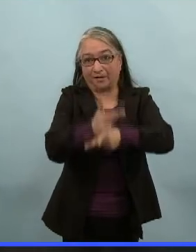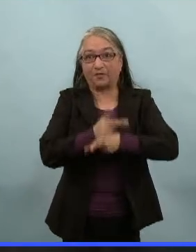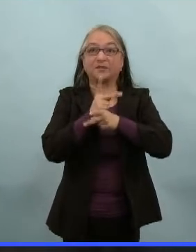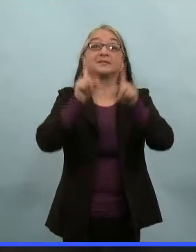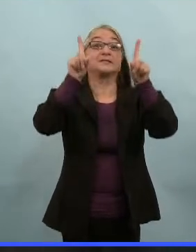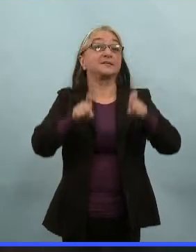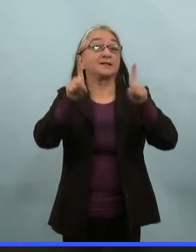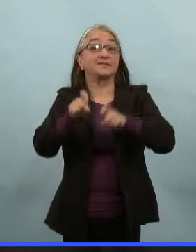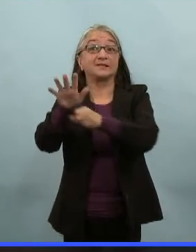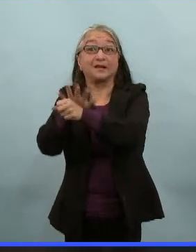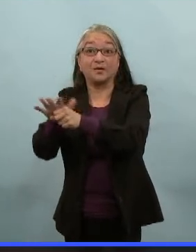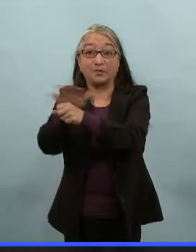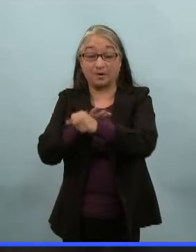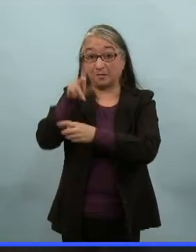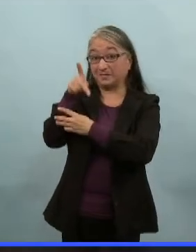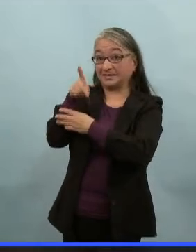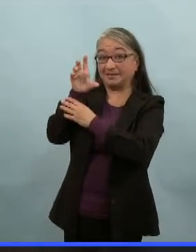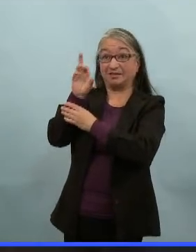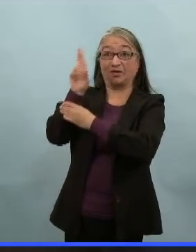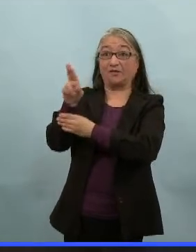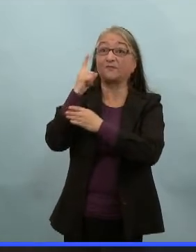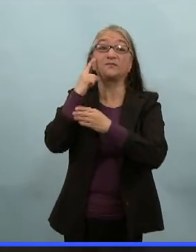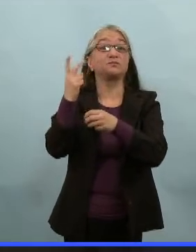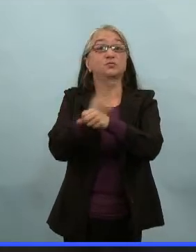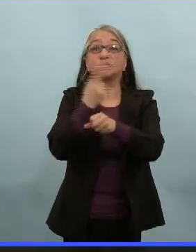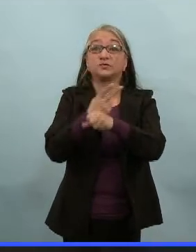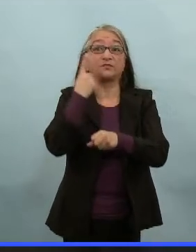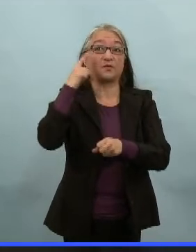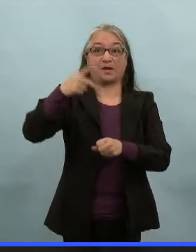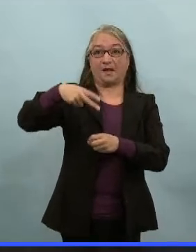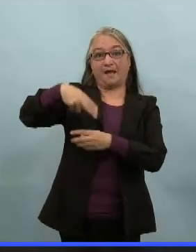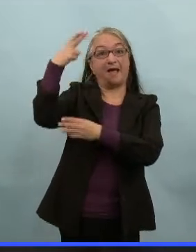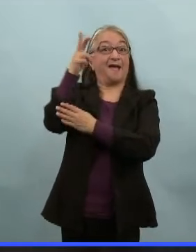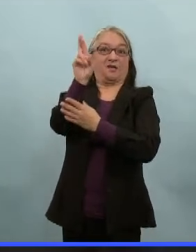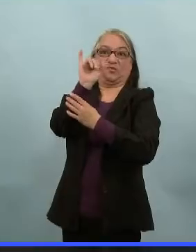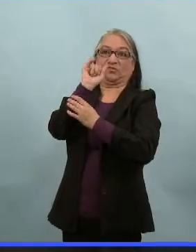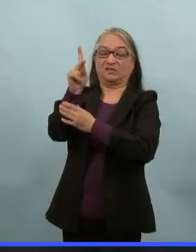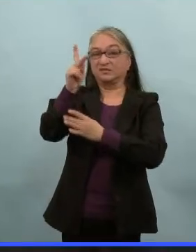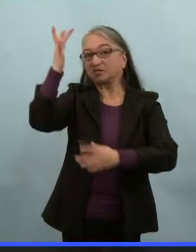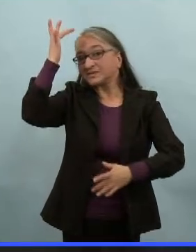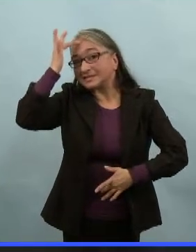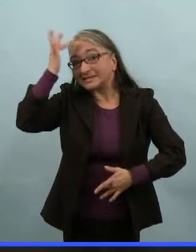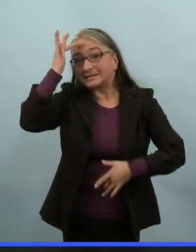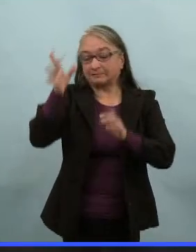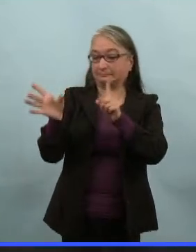at higher risk of more severe illness or where the greater certainty of pcr testing is needed